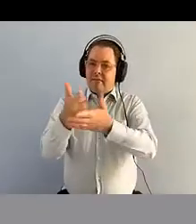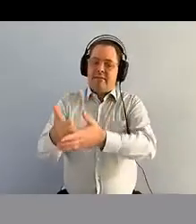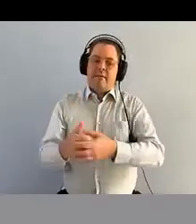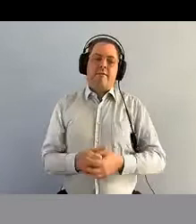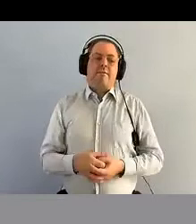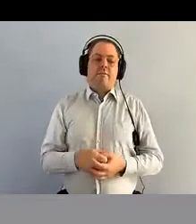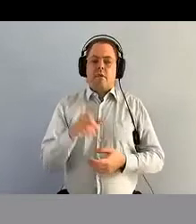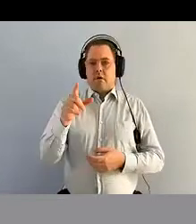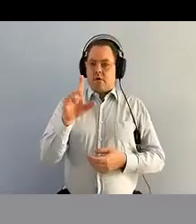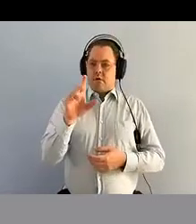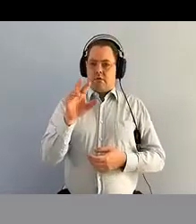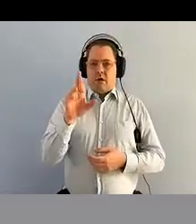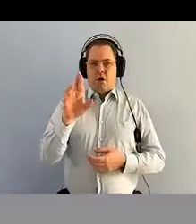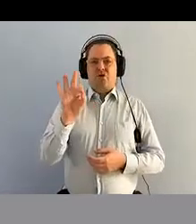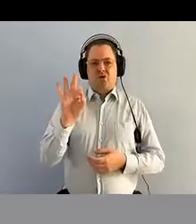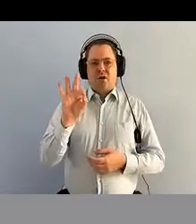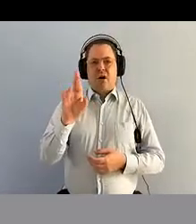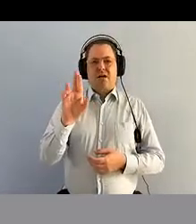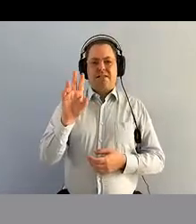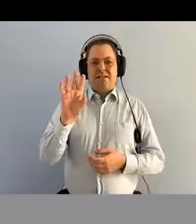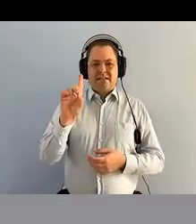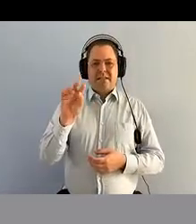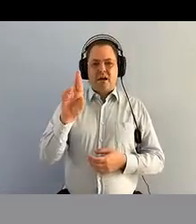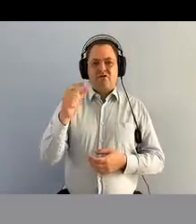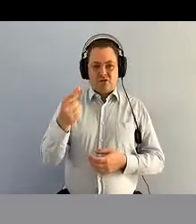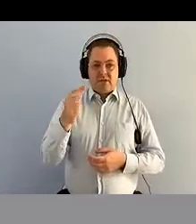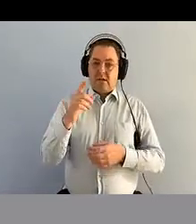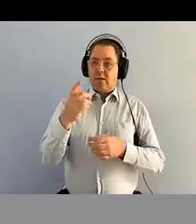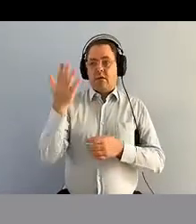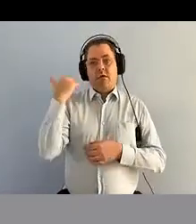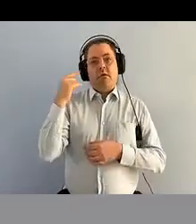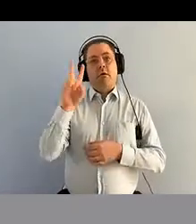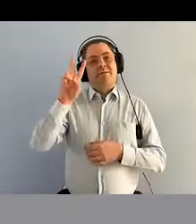of the Reference Group on inclusion of persons with disabilities